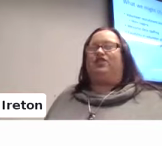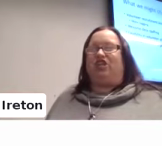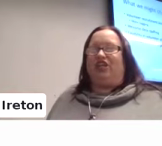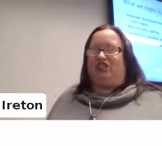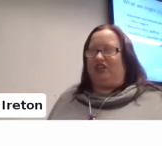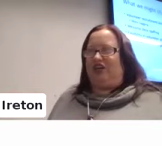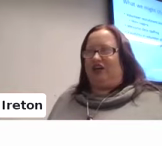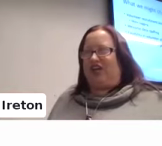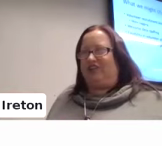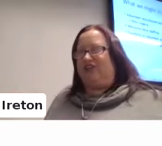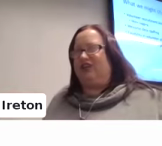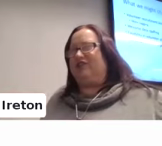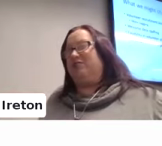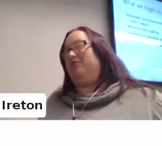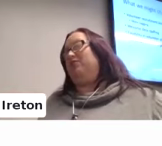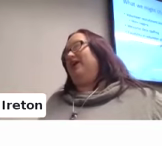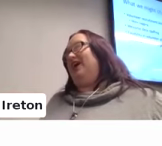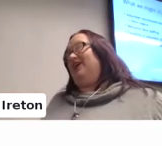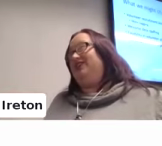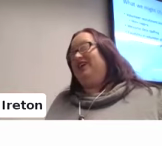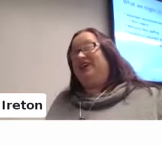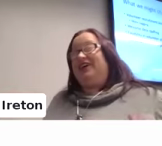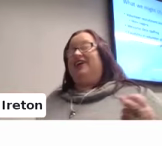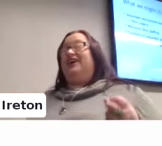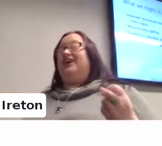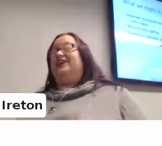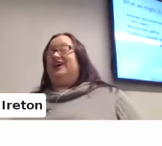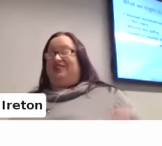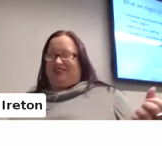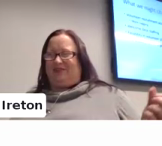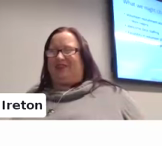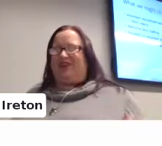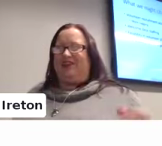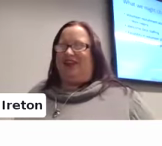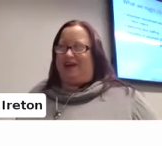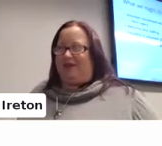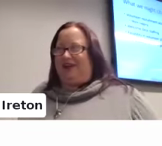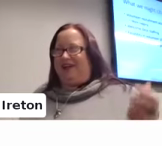More flexibility with our volunteer placement.